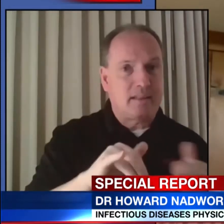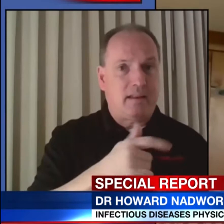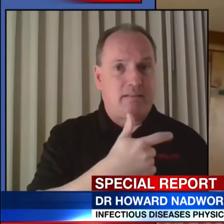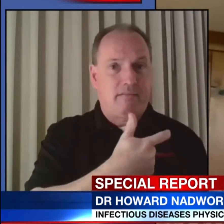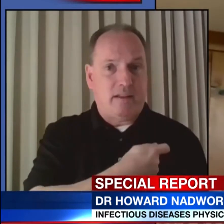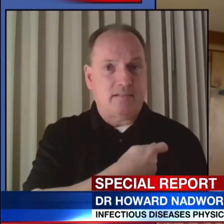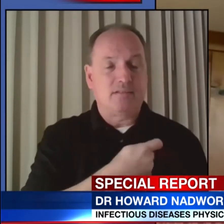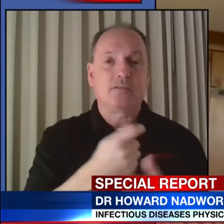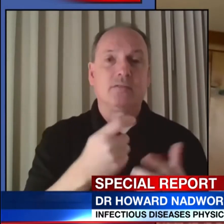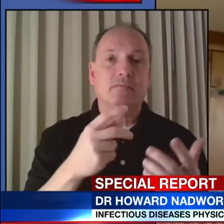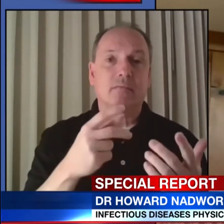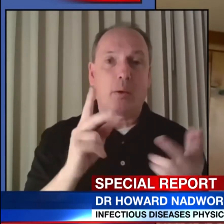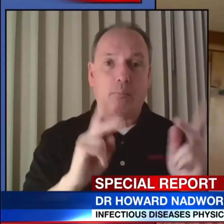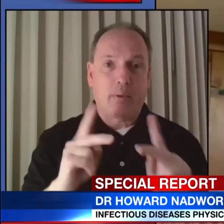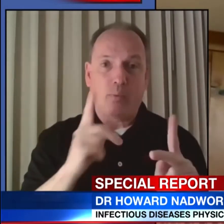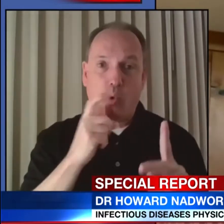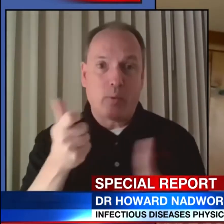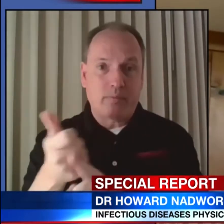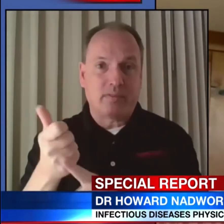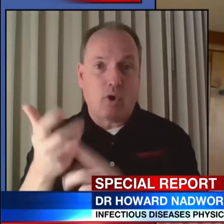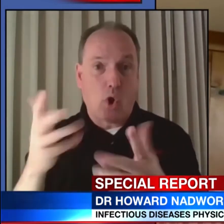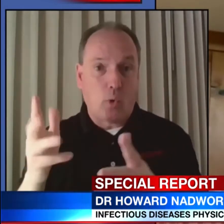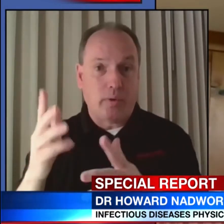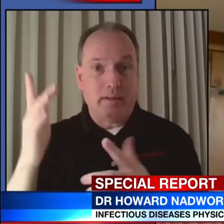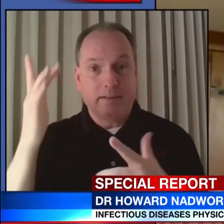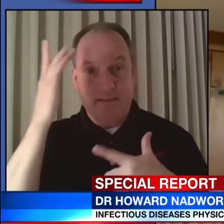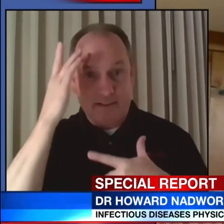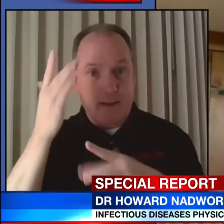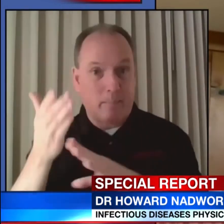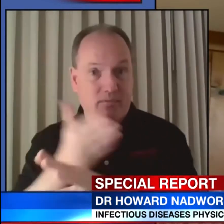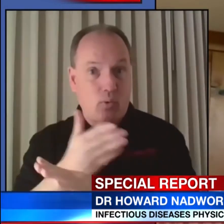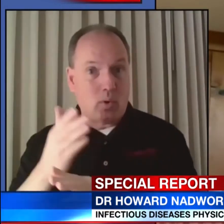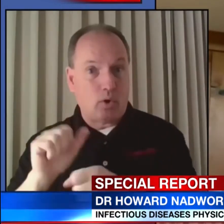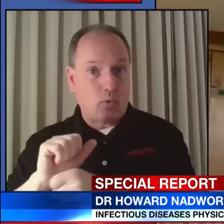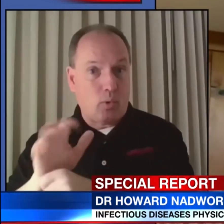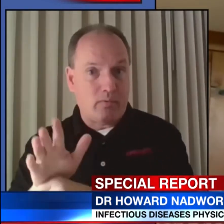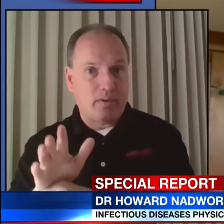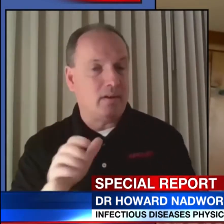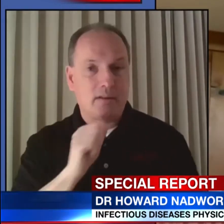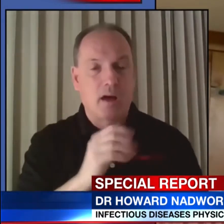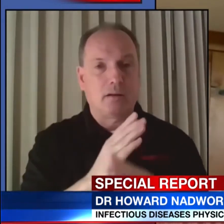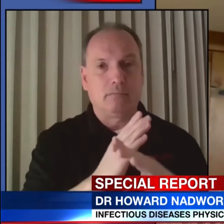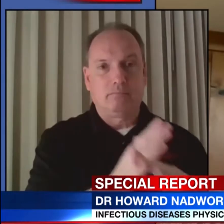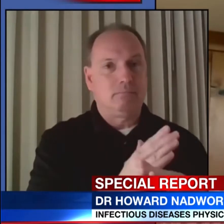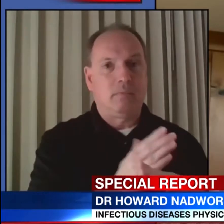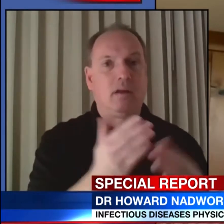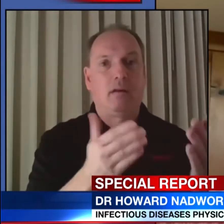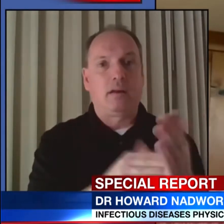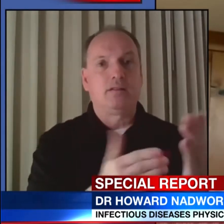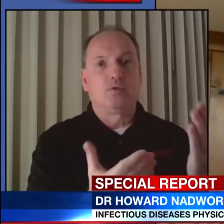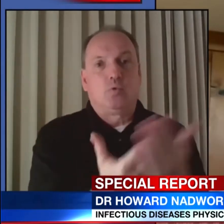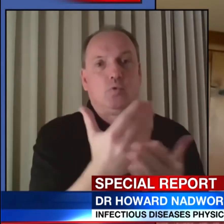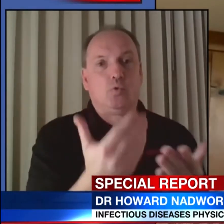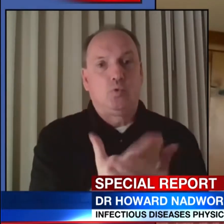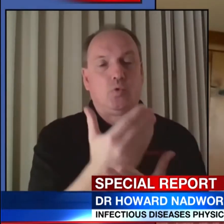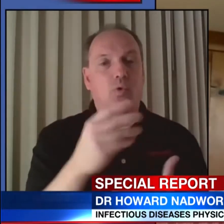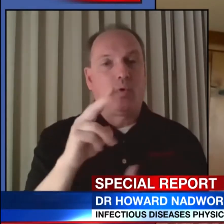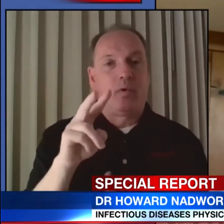EASILY, AND -- IN THE PAST. WE ARIE LEARNING THAT THE IMMUNITY IS LESS THAN WHAT YOU GET FROM THE